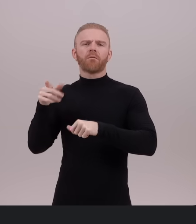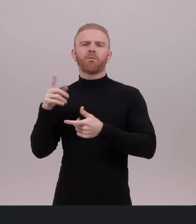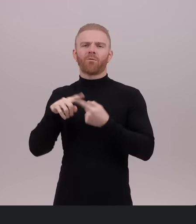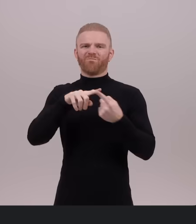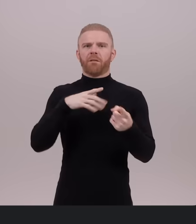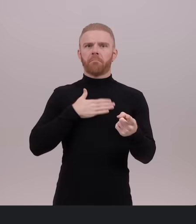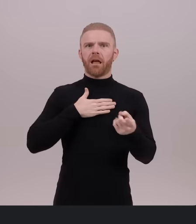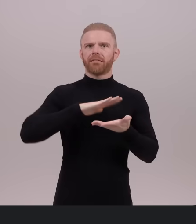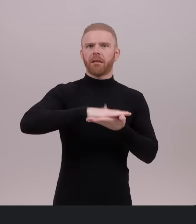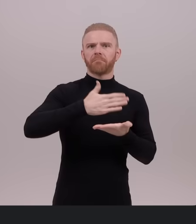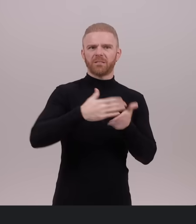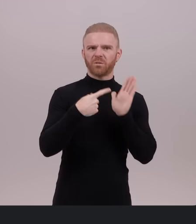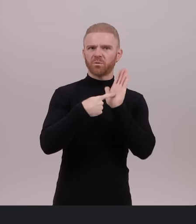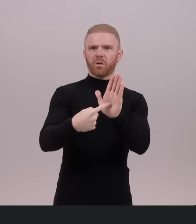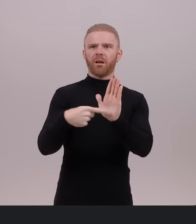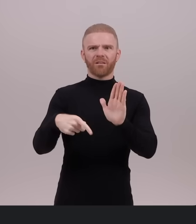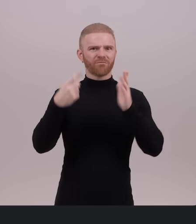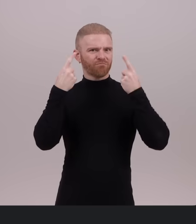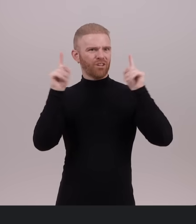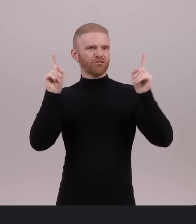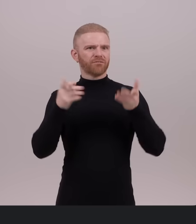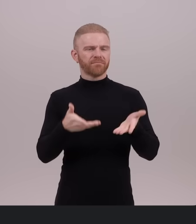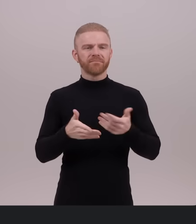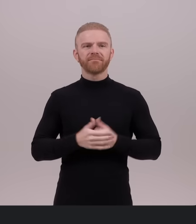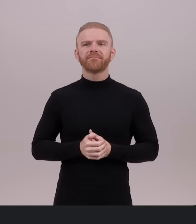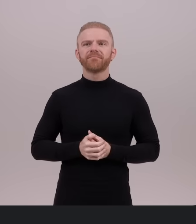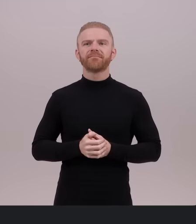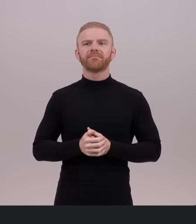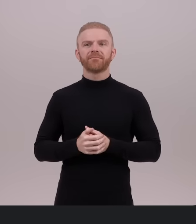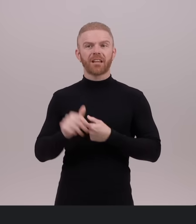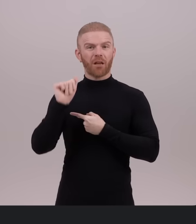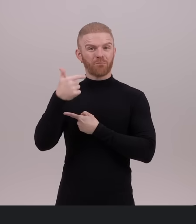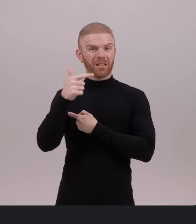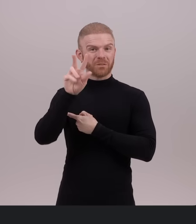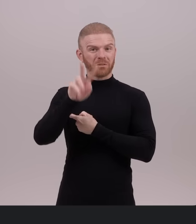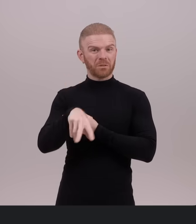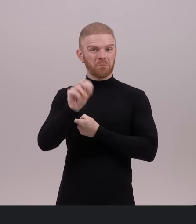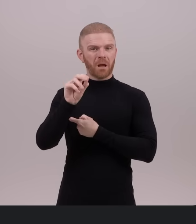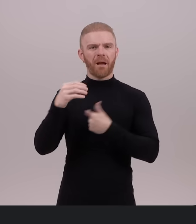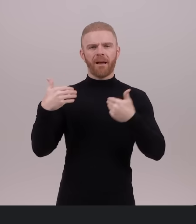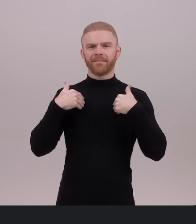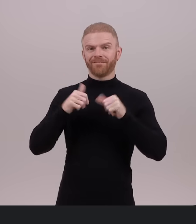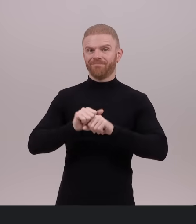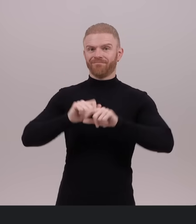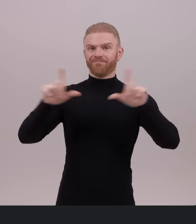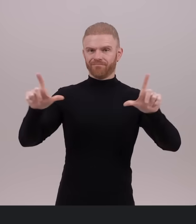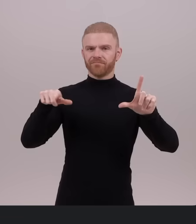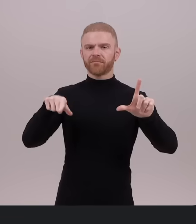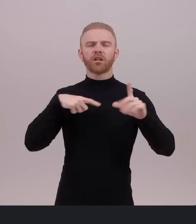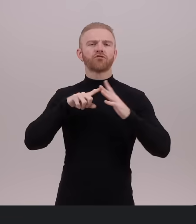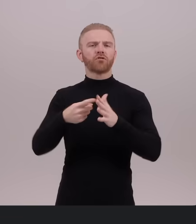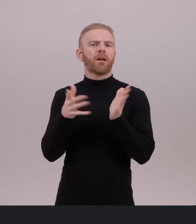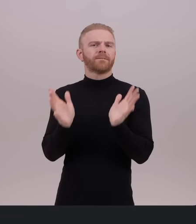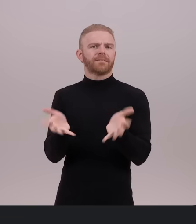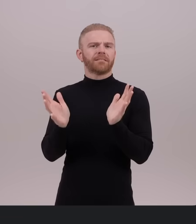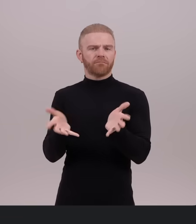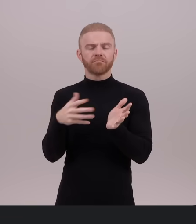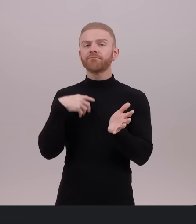I'll head back over to Antigravity 2.0, I'm going to start a new conversation, and I'm just going to instruct it to run the playground using